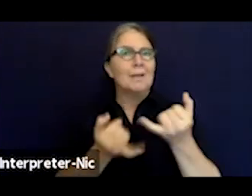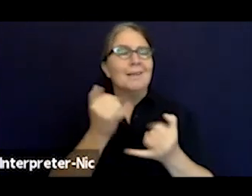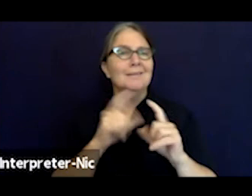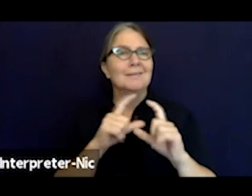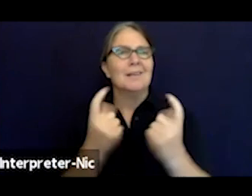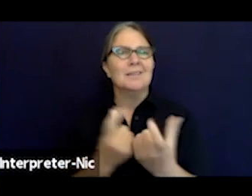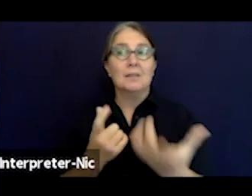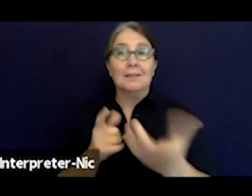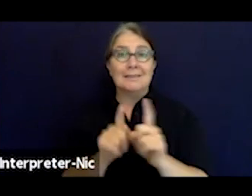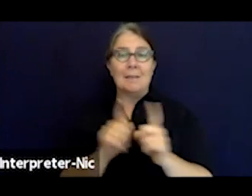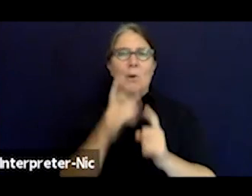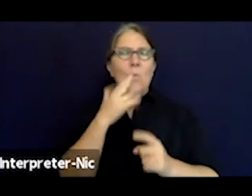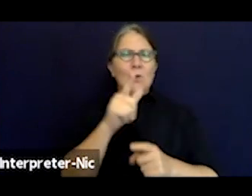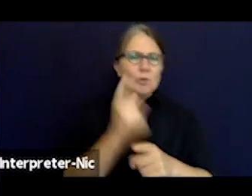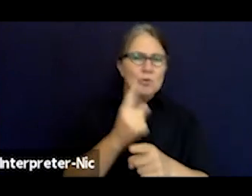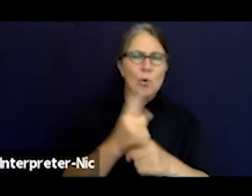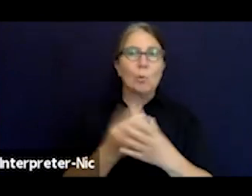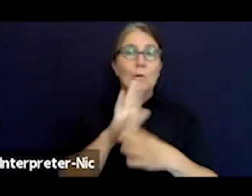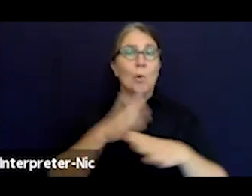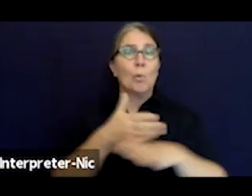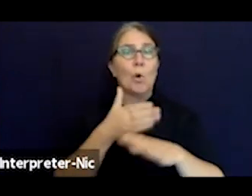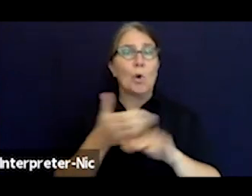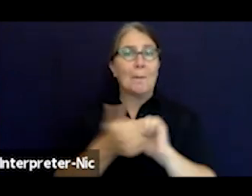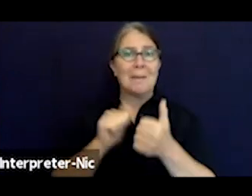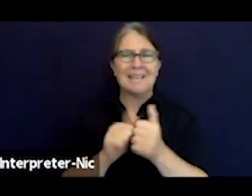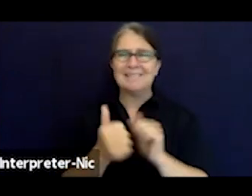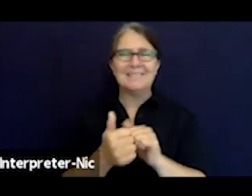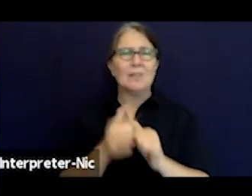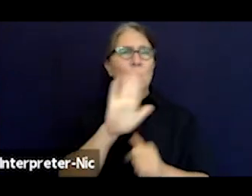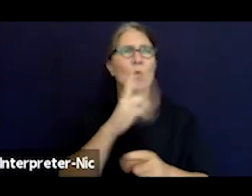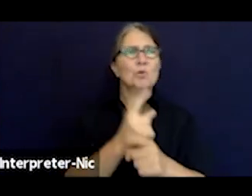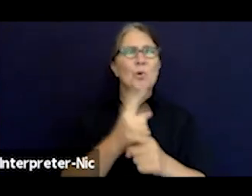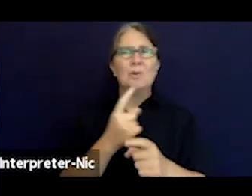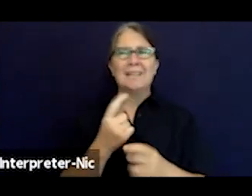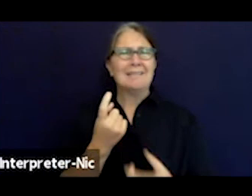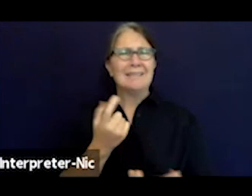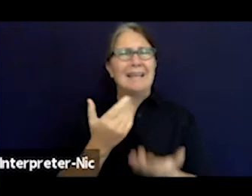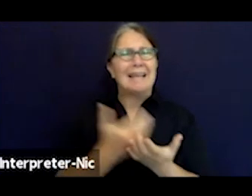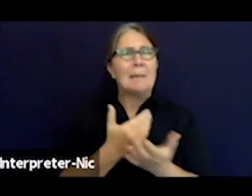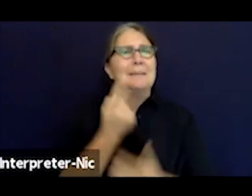make it simple. Don't think that there is such a thing as too much simplification.